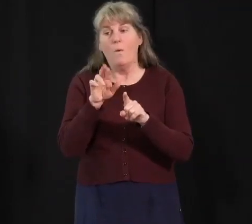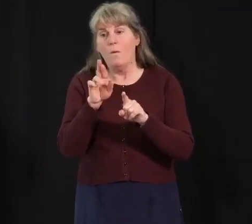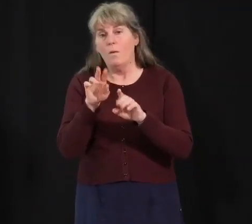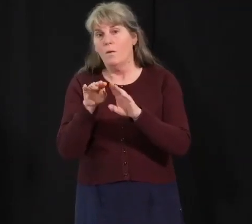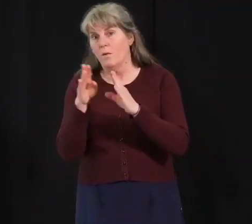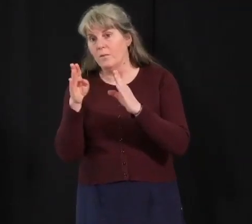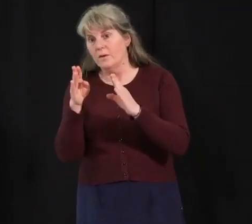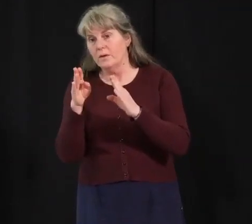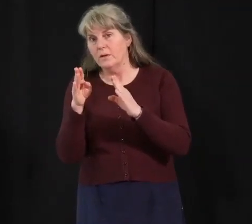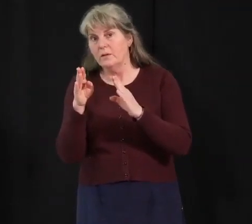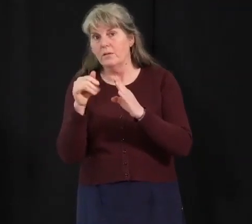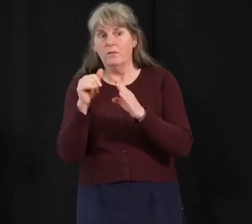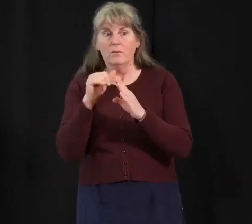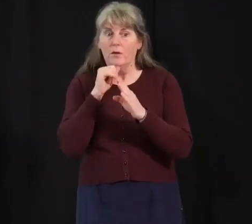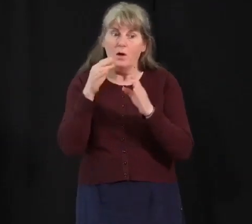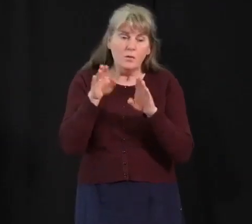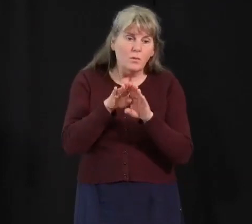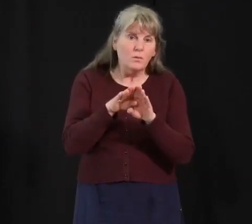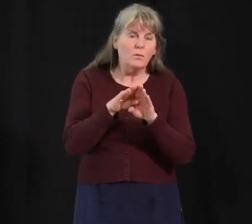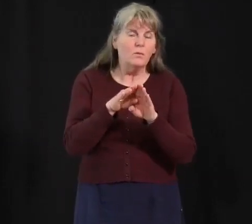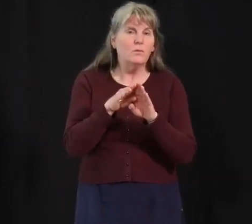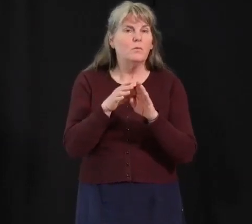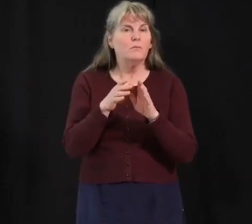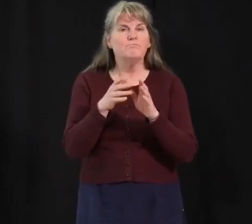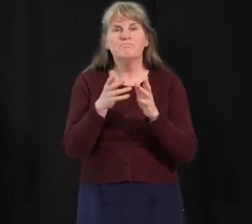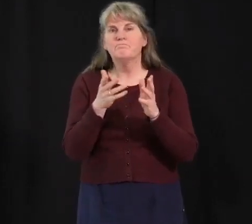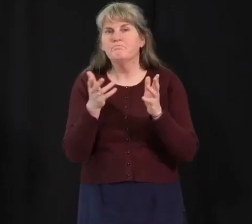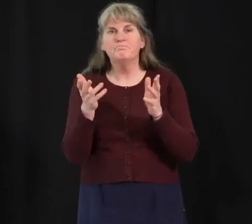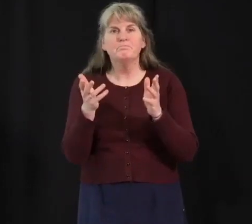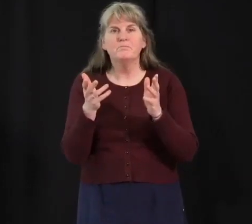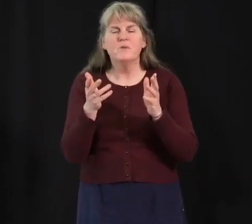it that, for example, gyms and